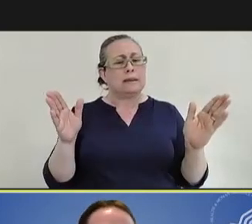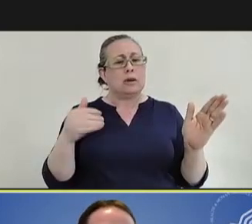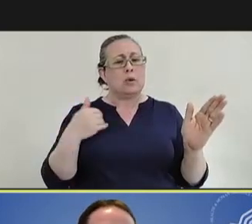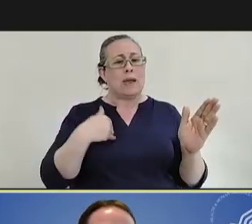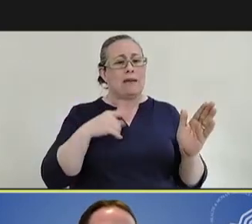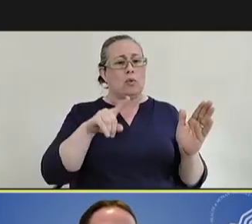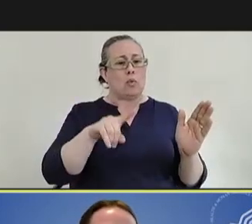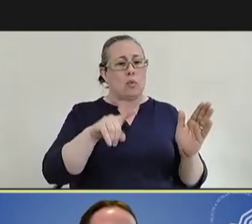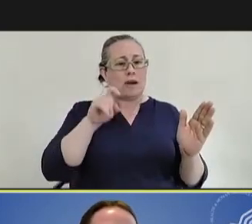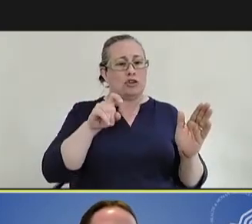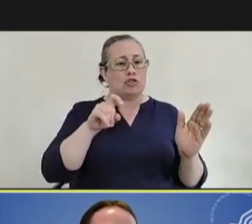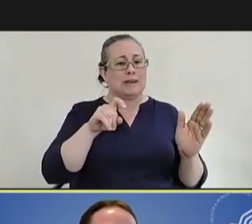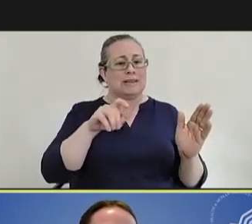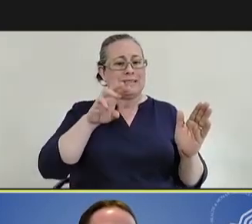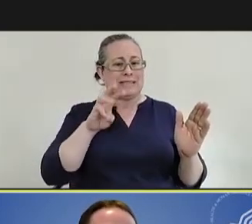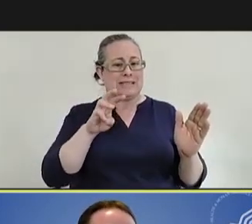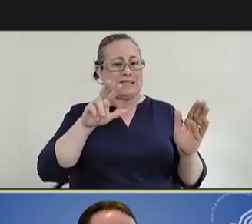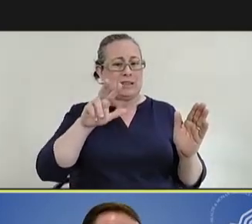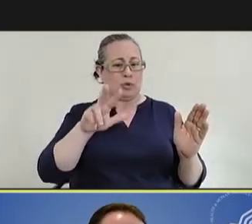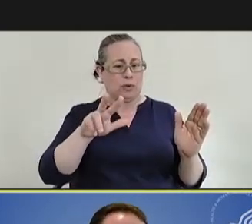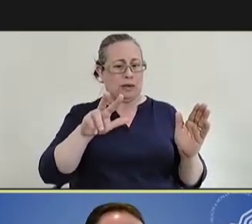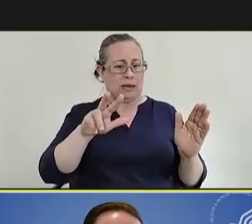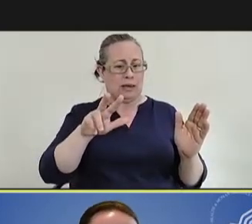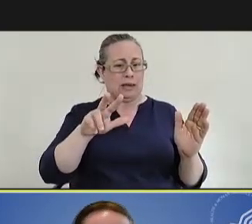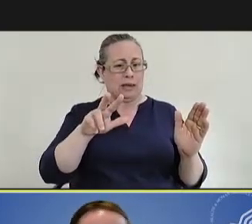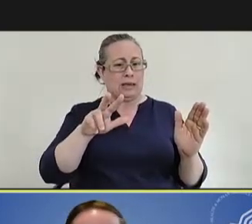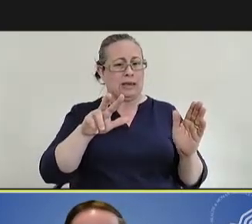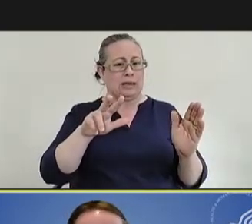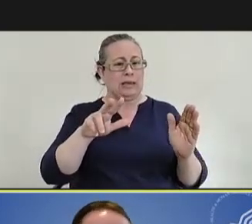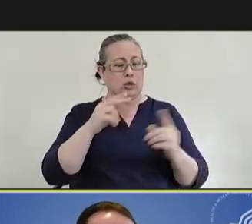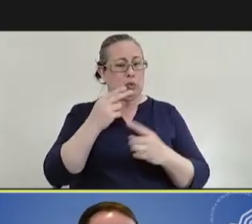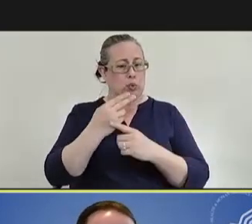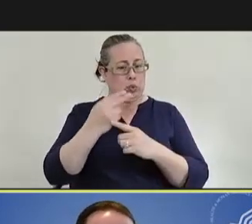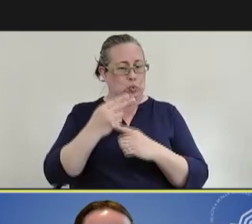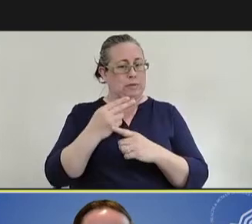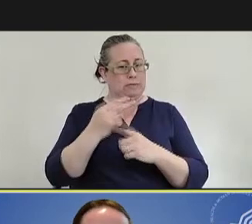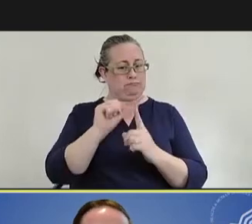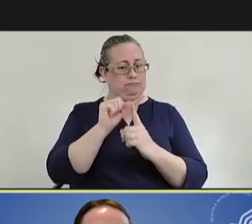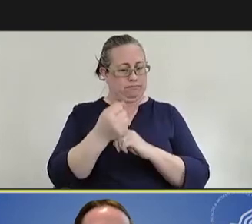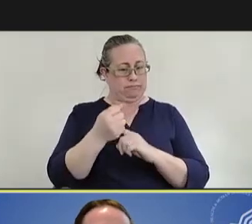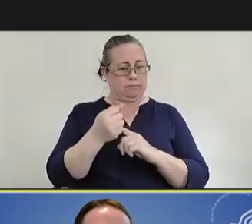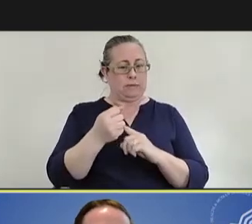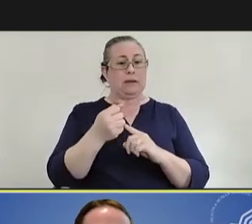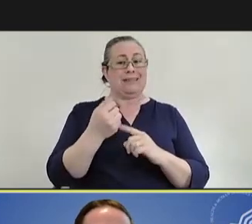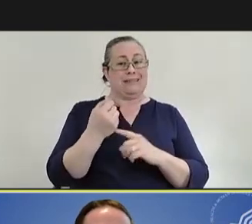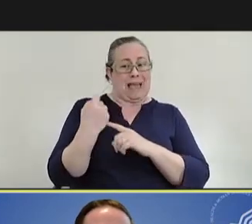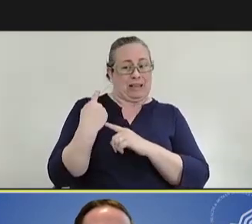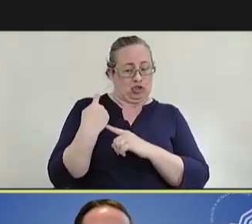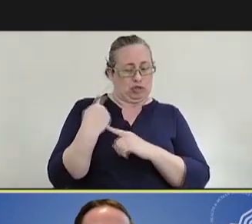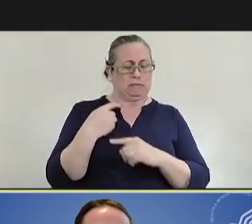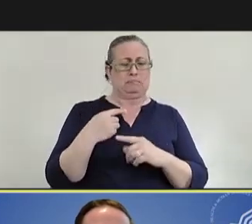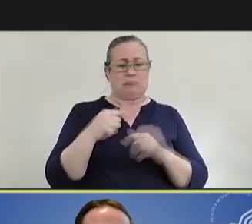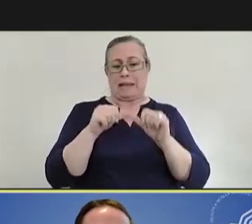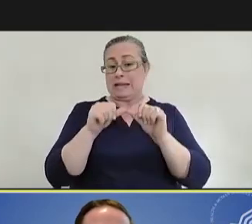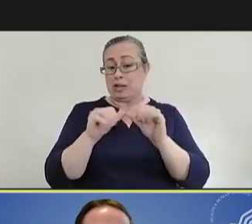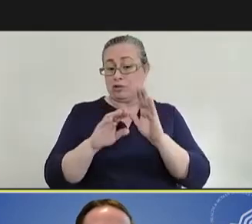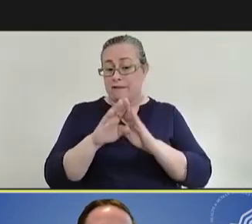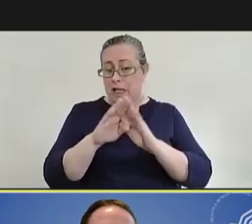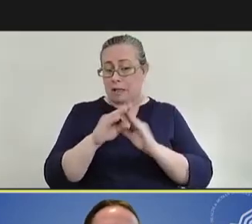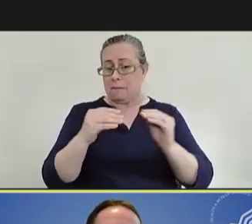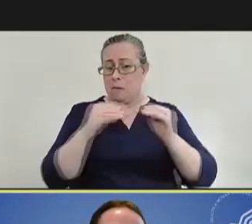use cases in the last year and we continue to develop more, but they really fall in a number